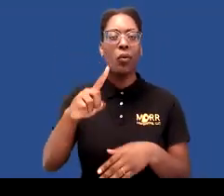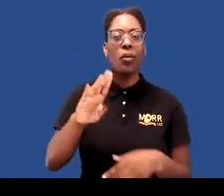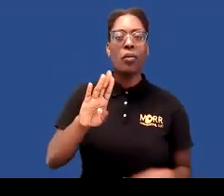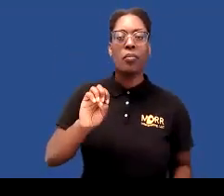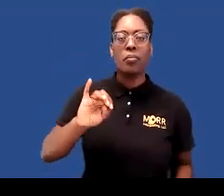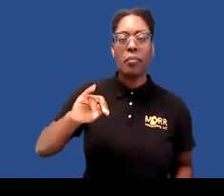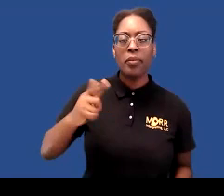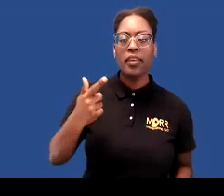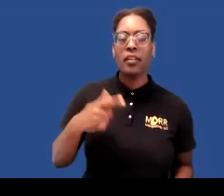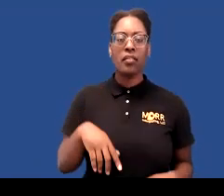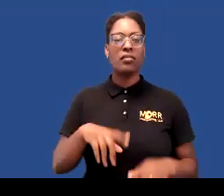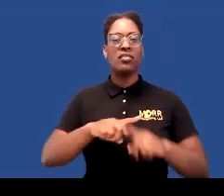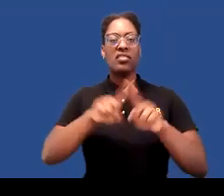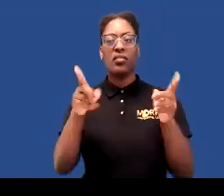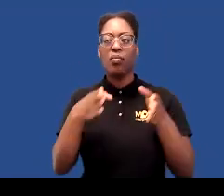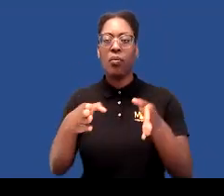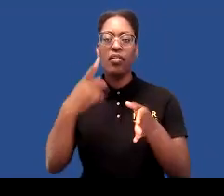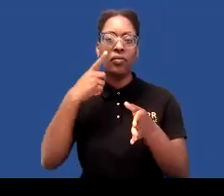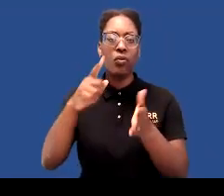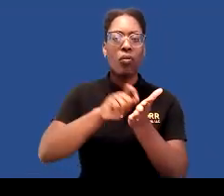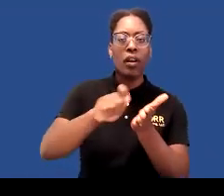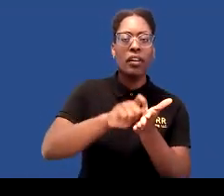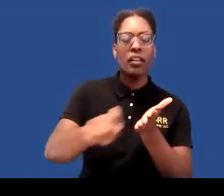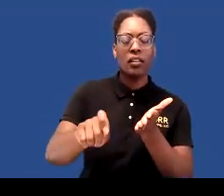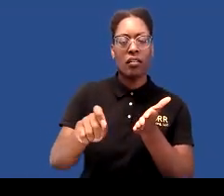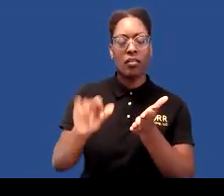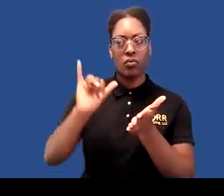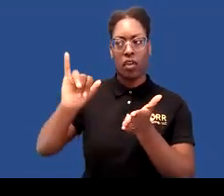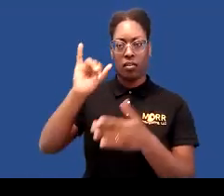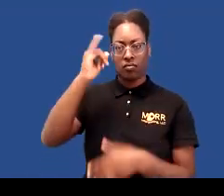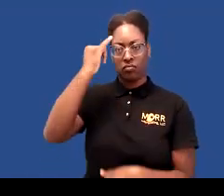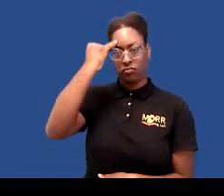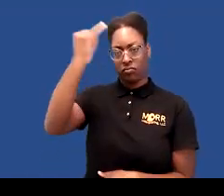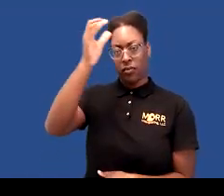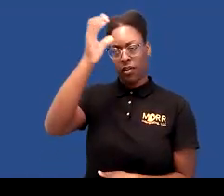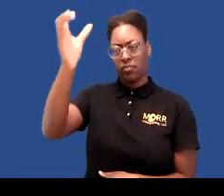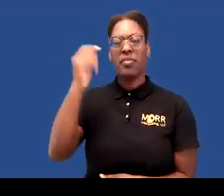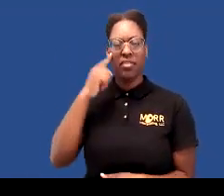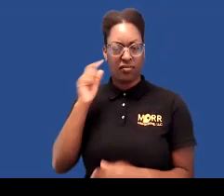into a writing center space. I know that Garcia has his own problems